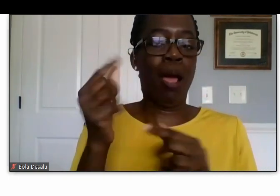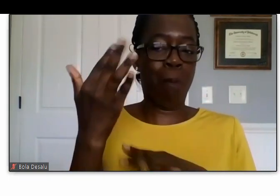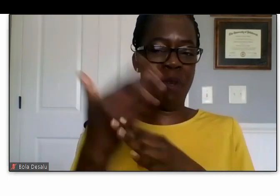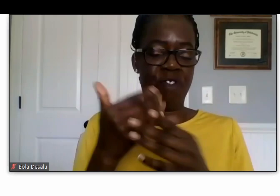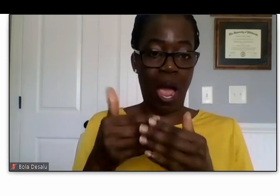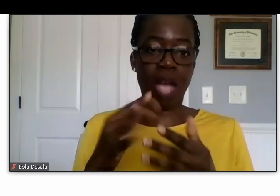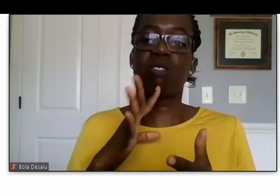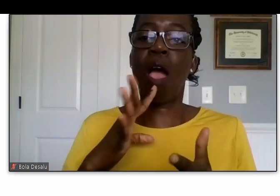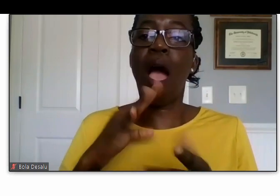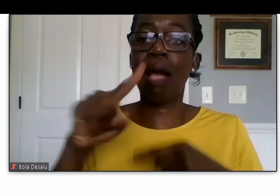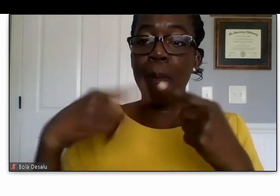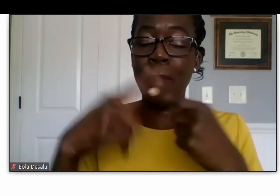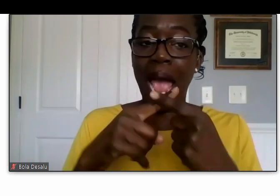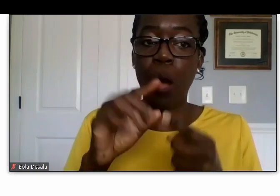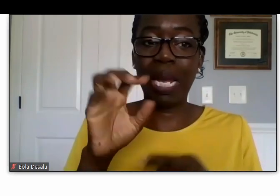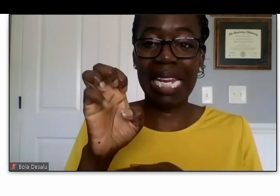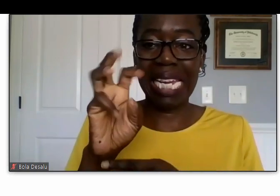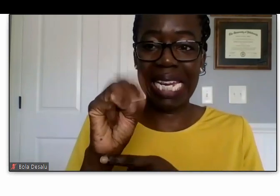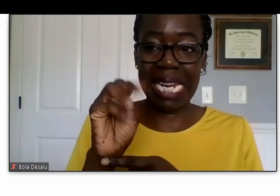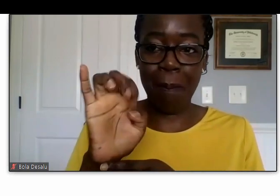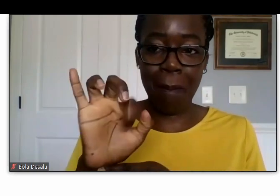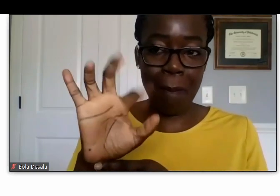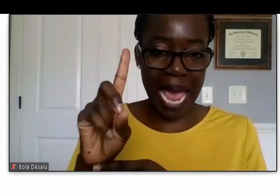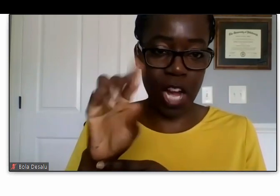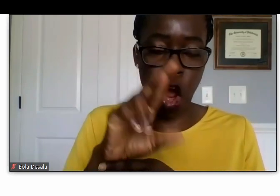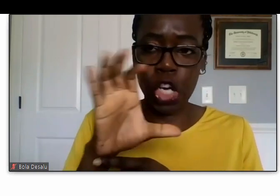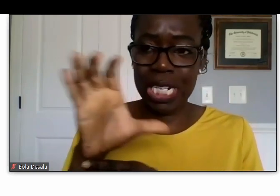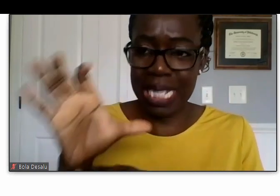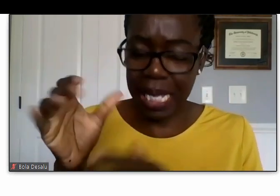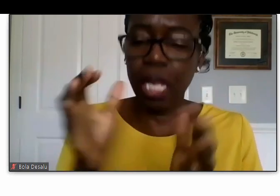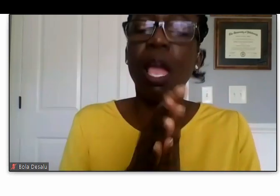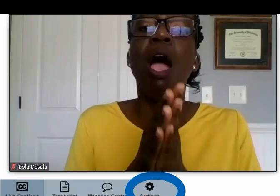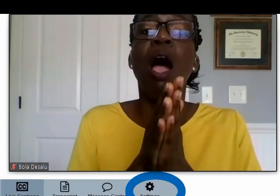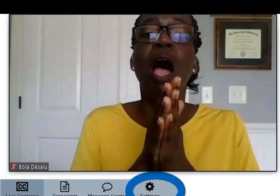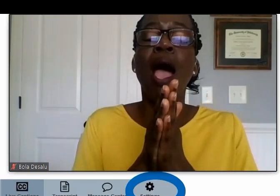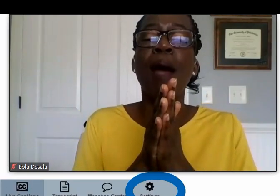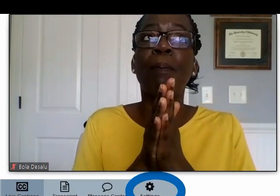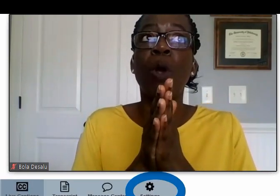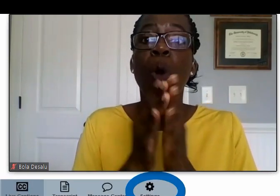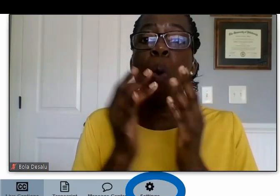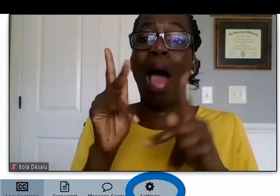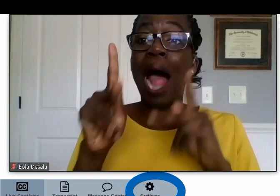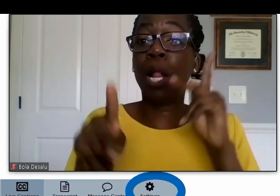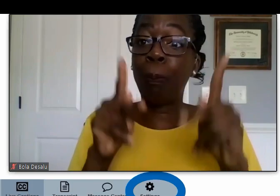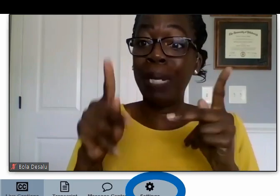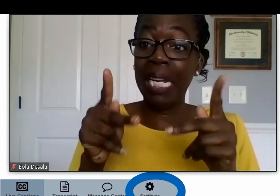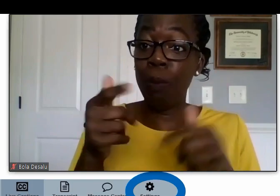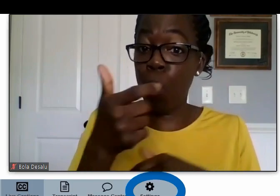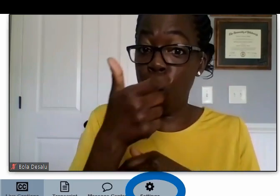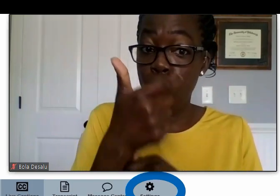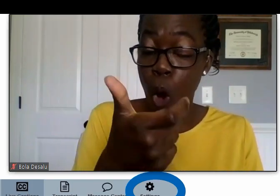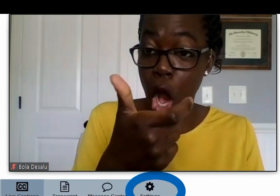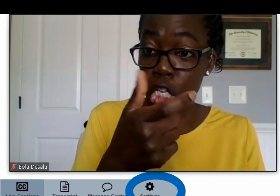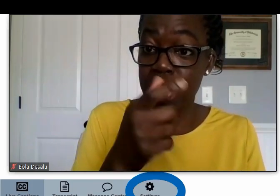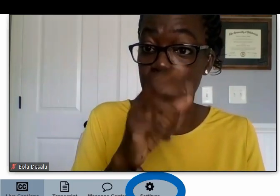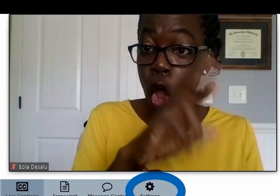You do have options. Before I speak about the embedded RCC